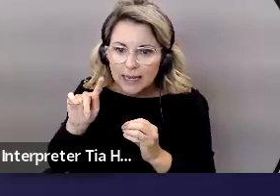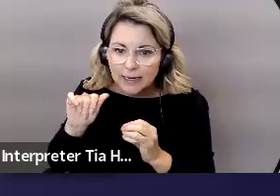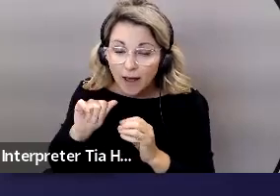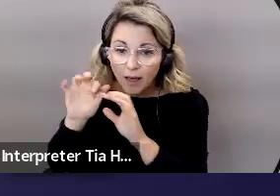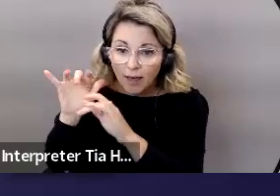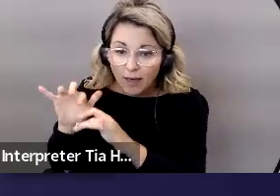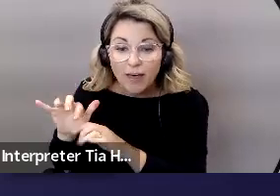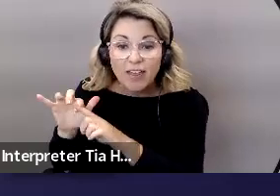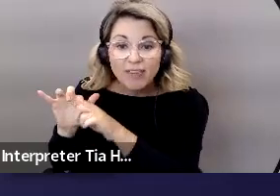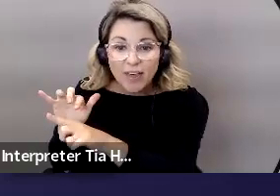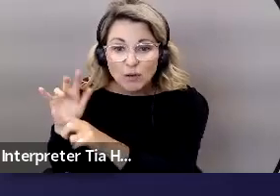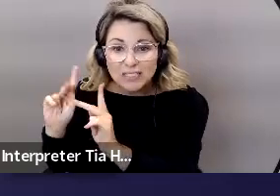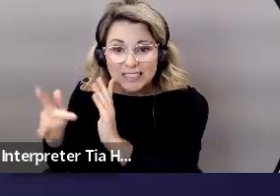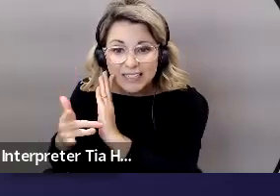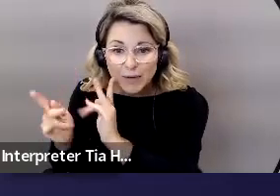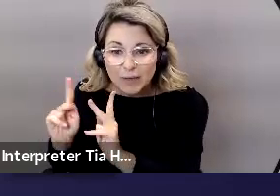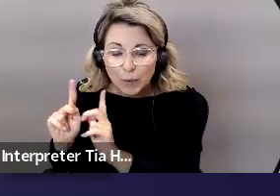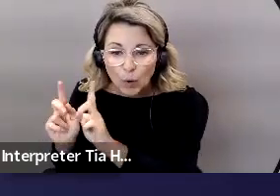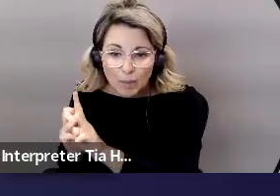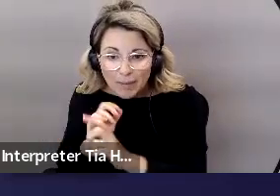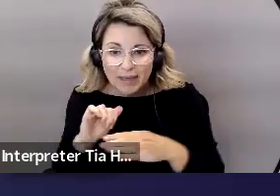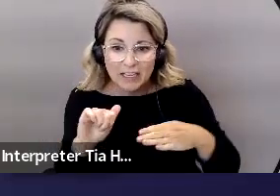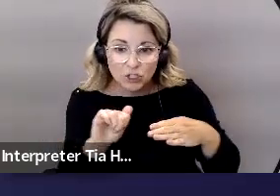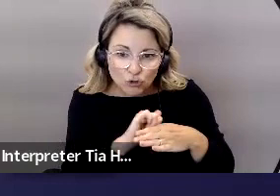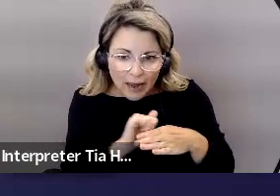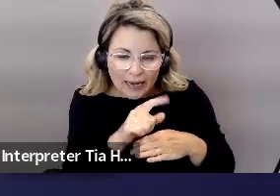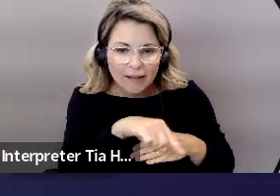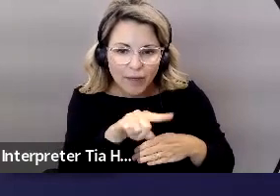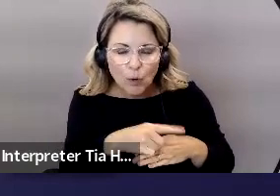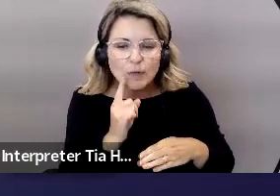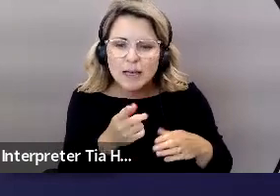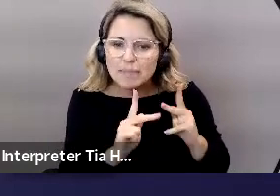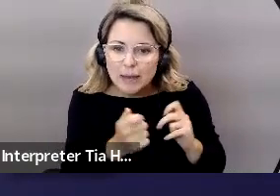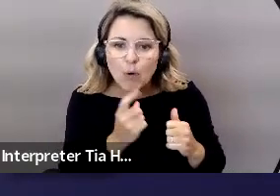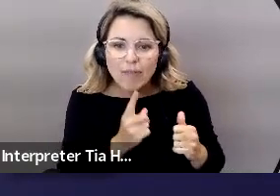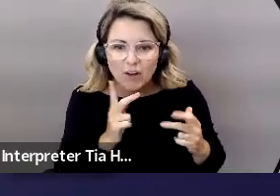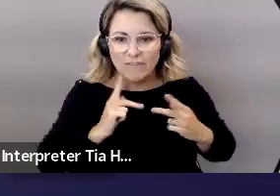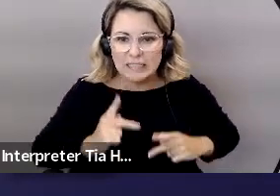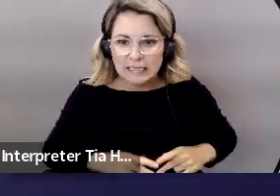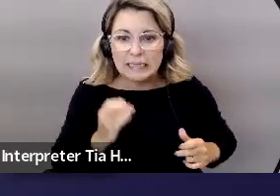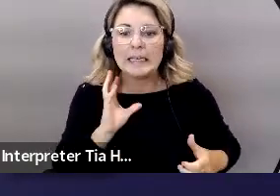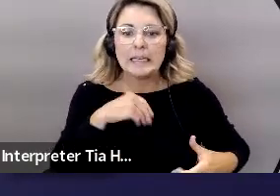train the people that are actually, like boots on the ground, doing the work on how to collect that